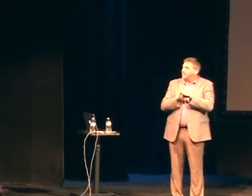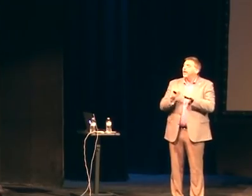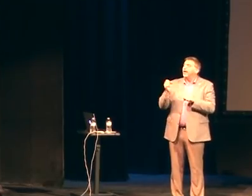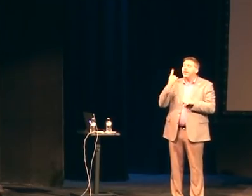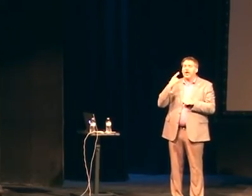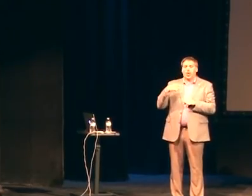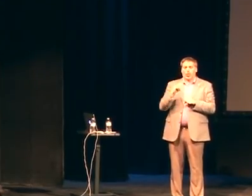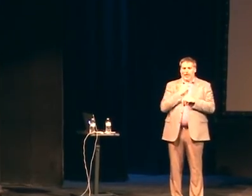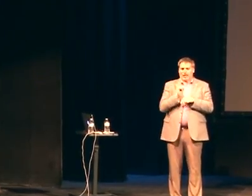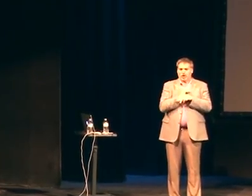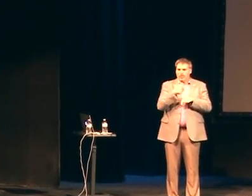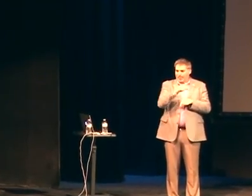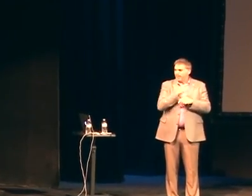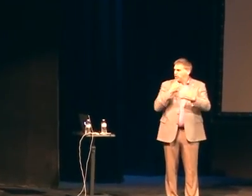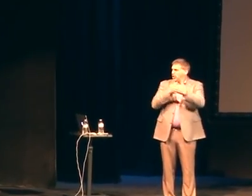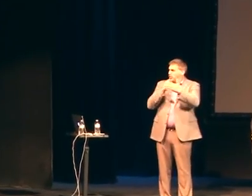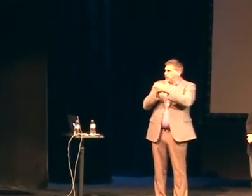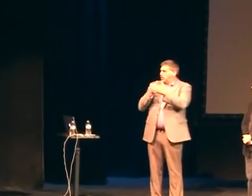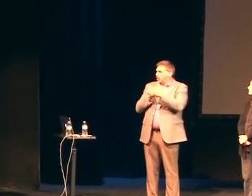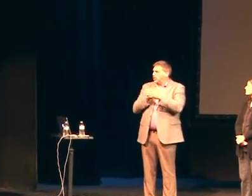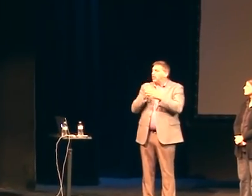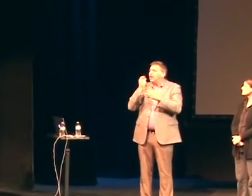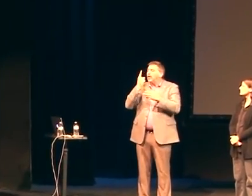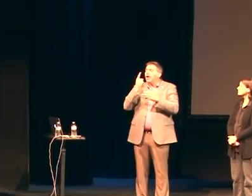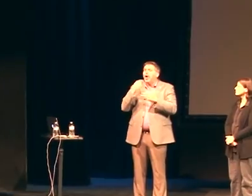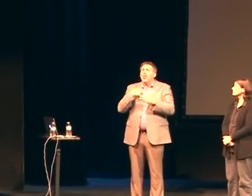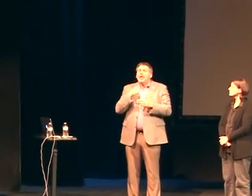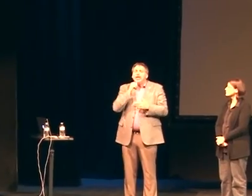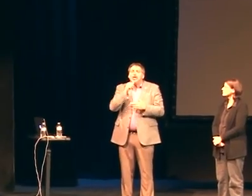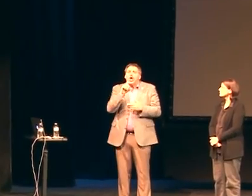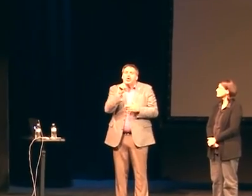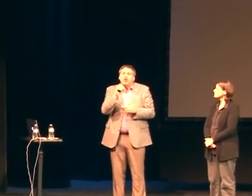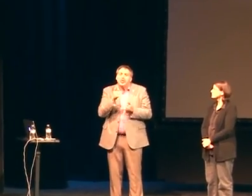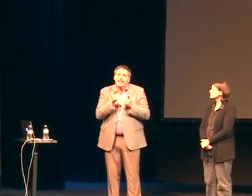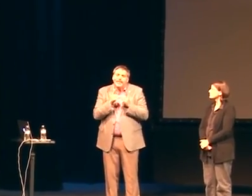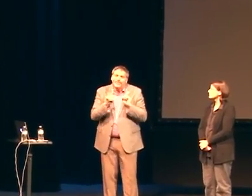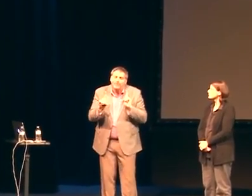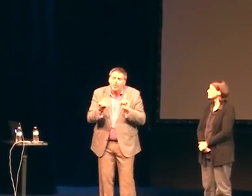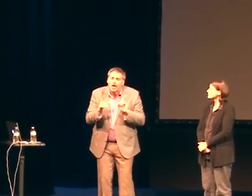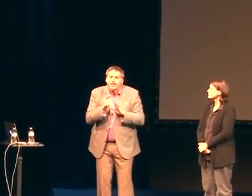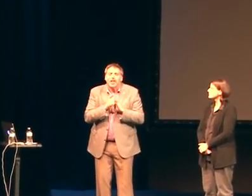work tirelessly. And we use them to sue, but we